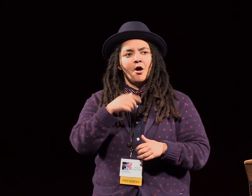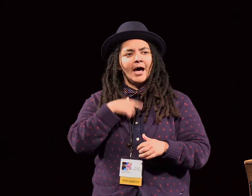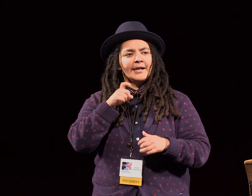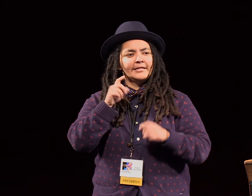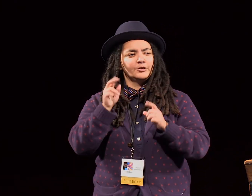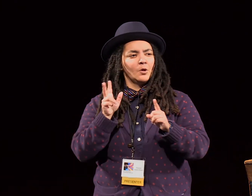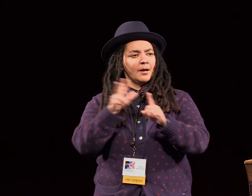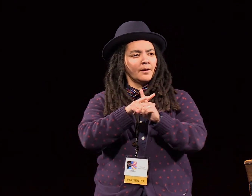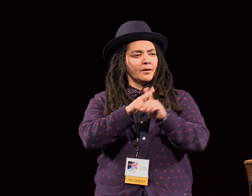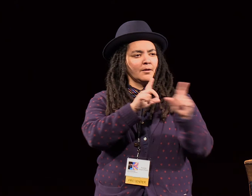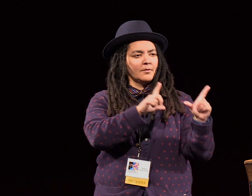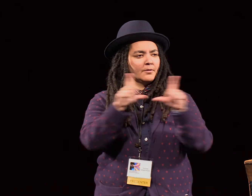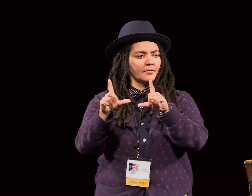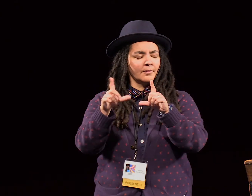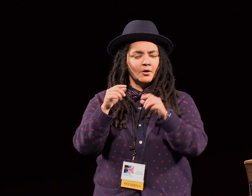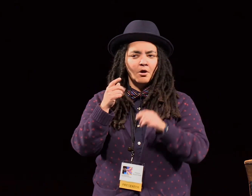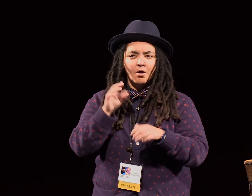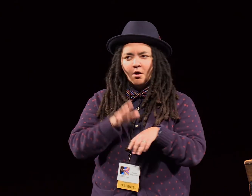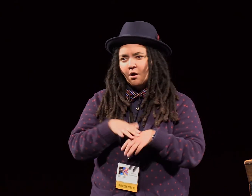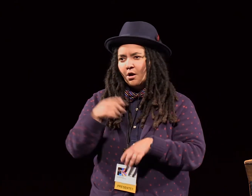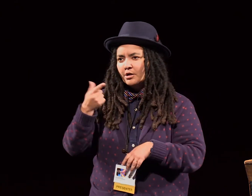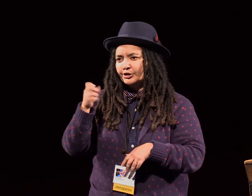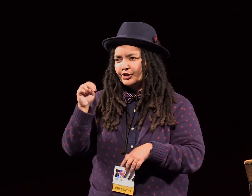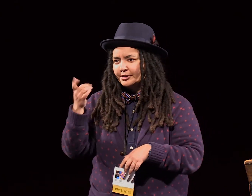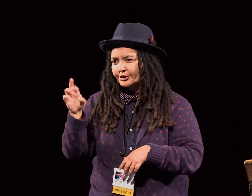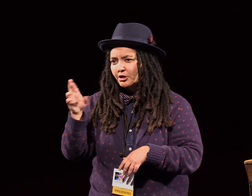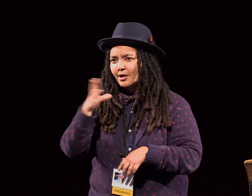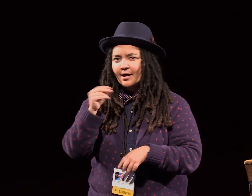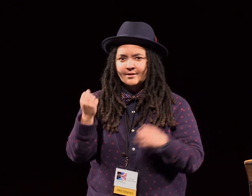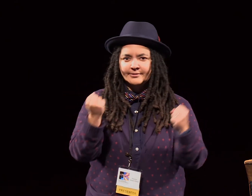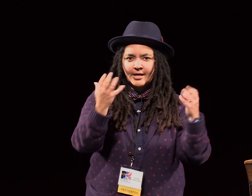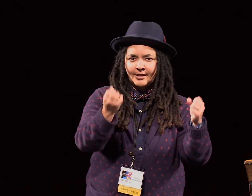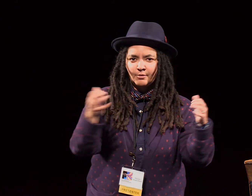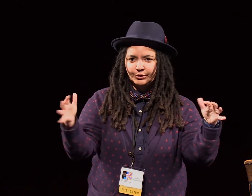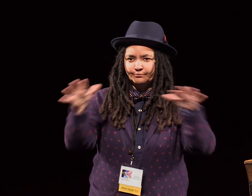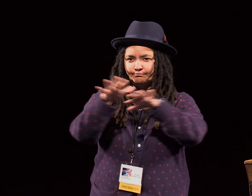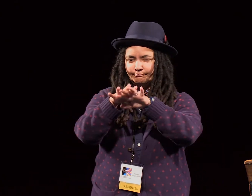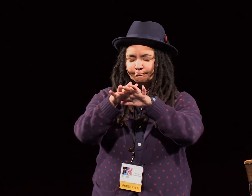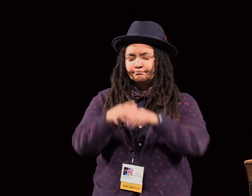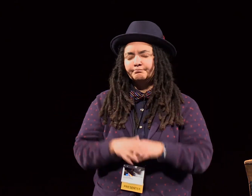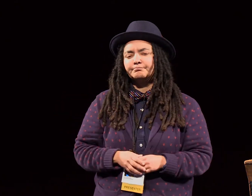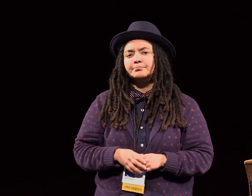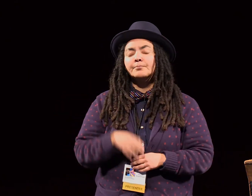And I felt that I could apply this lens to my own research with gender and sign language.